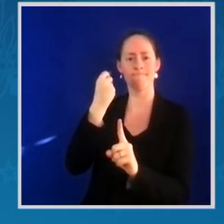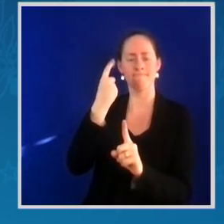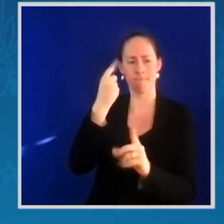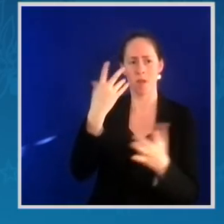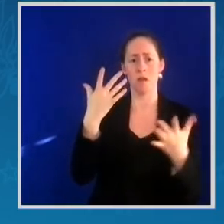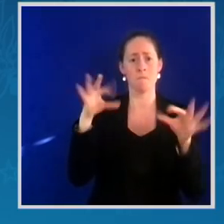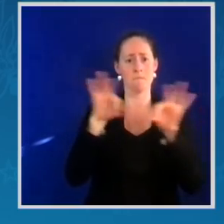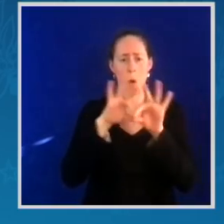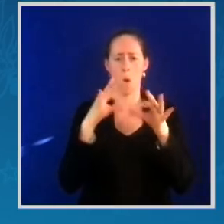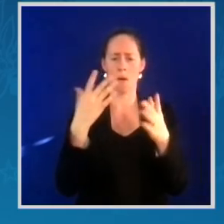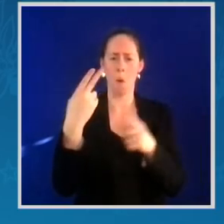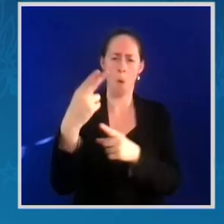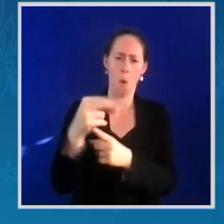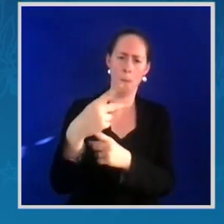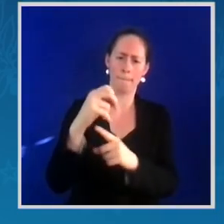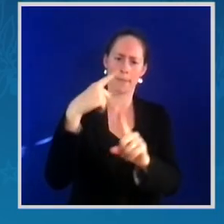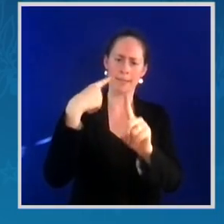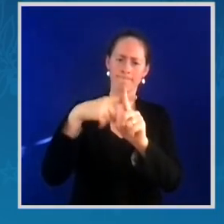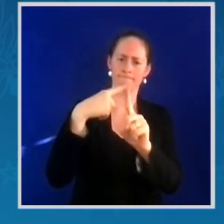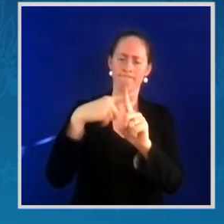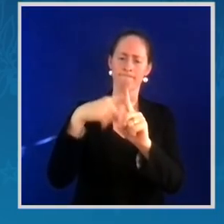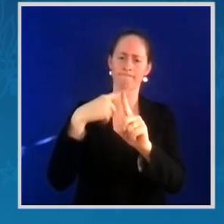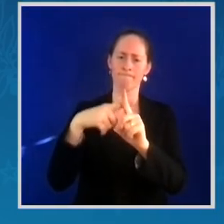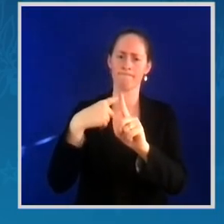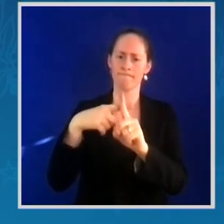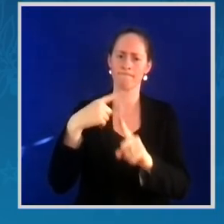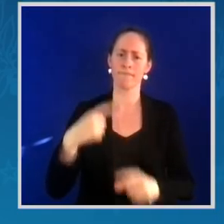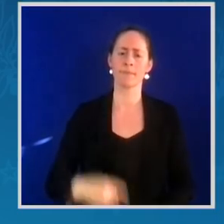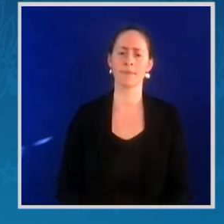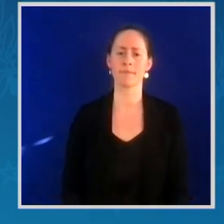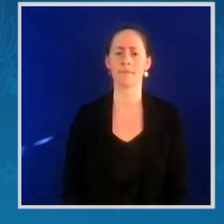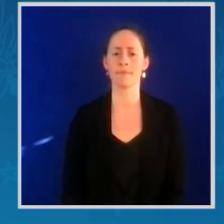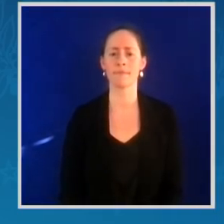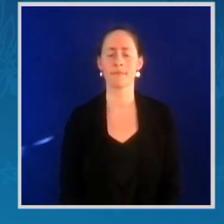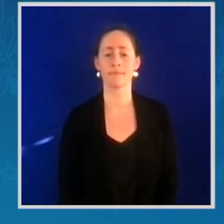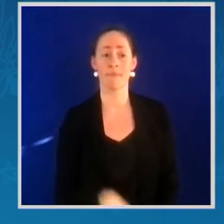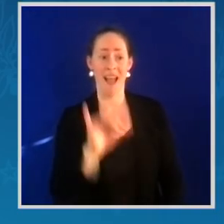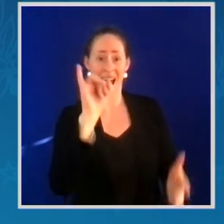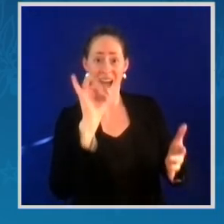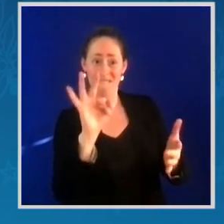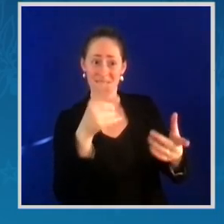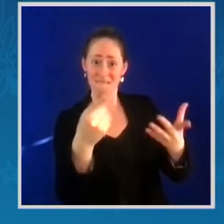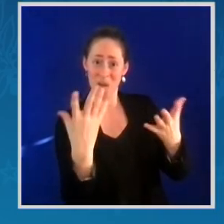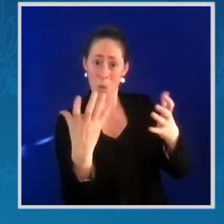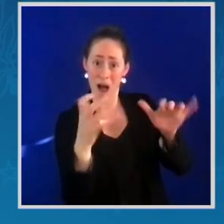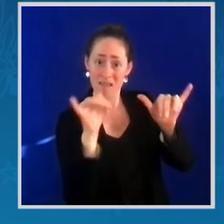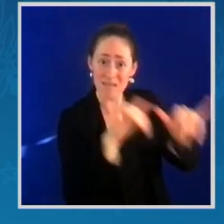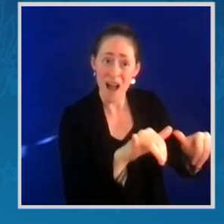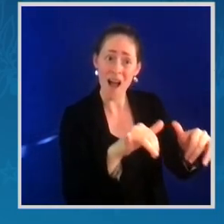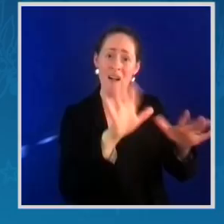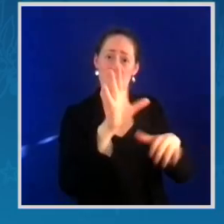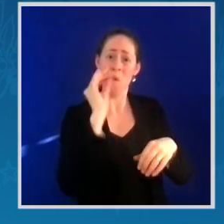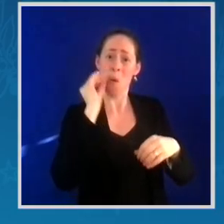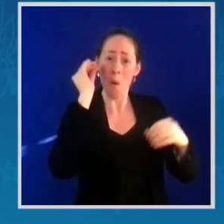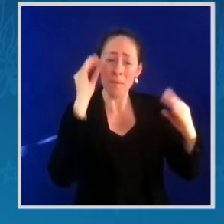That if they stay where they want to stay, in the town, in the neighborhood, in the place where they grew up,